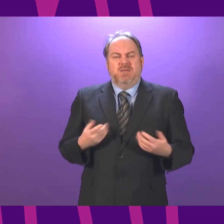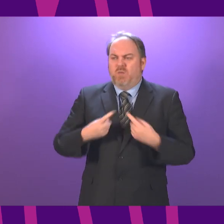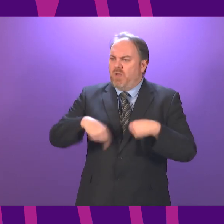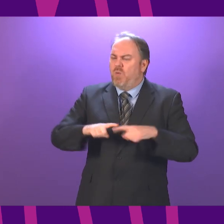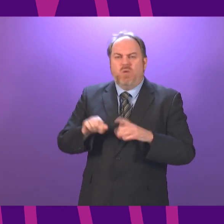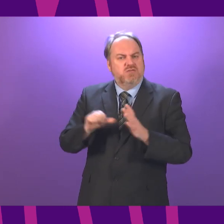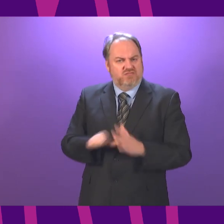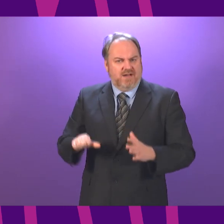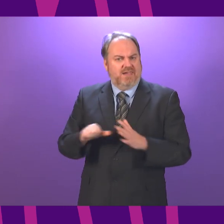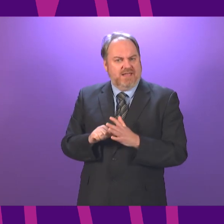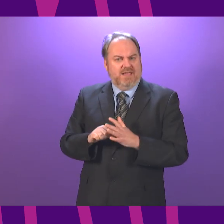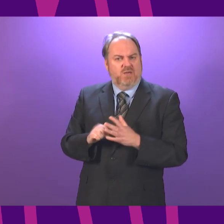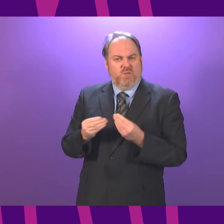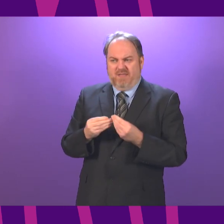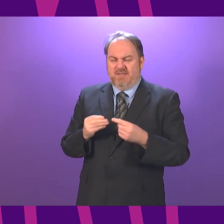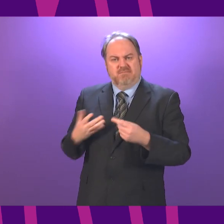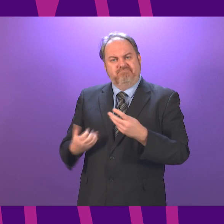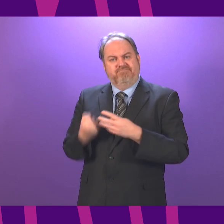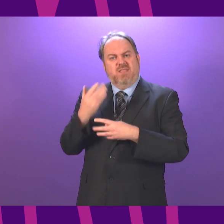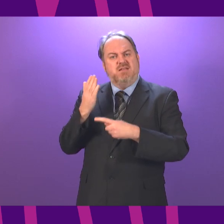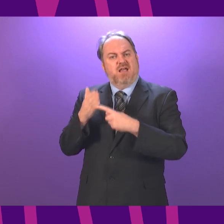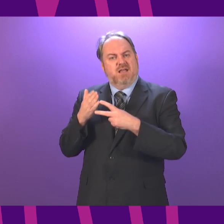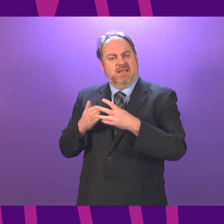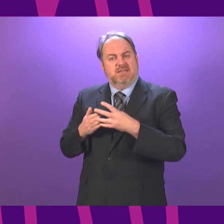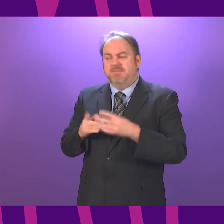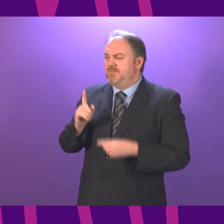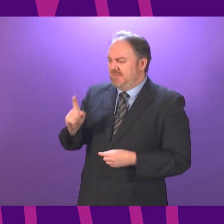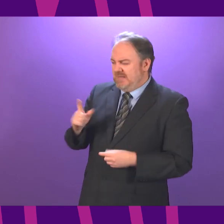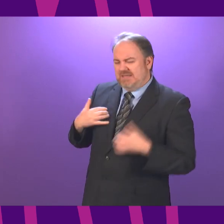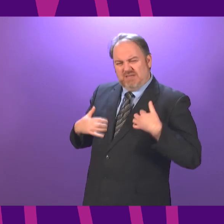The second point is on GP supply. Every day, I look, as does the Cabinet Secretary for Health and